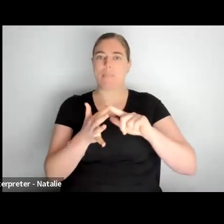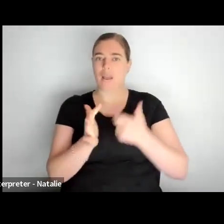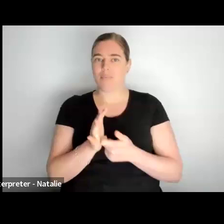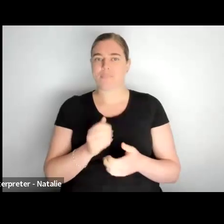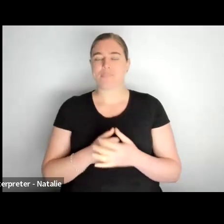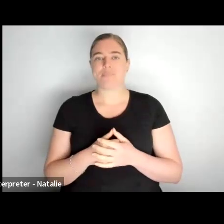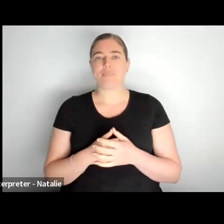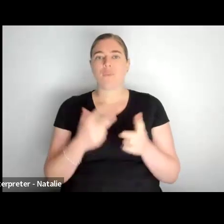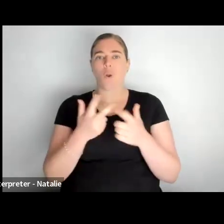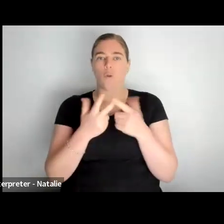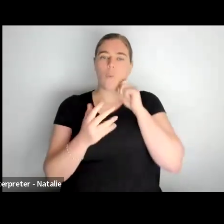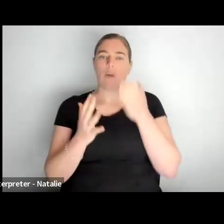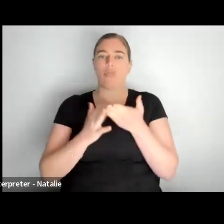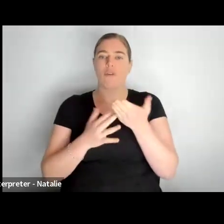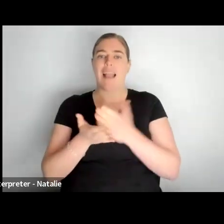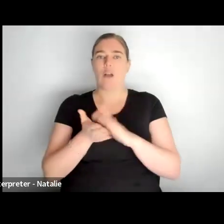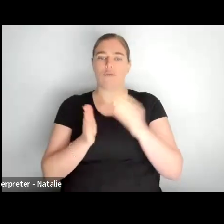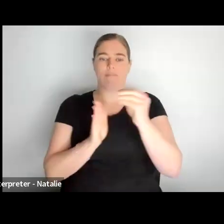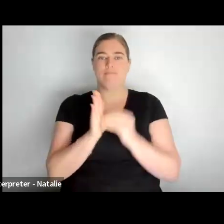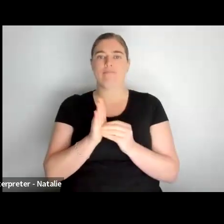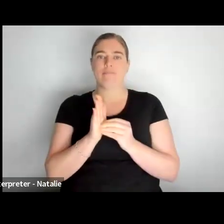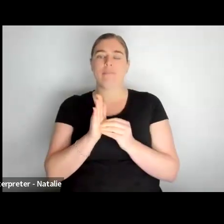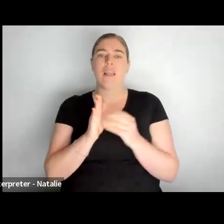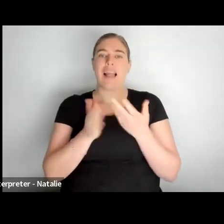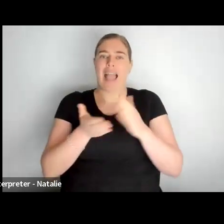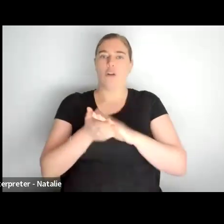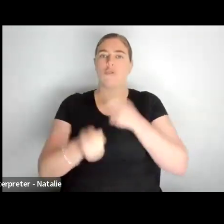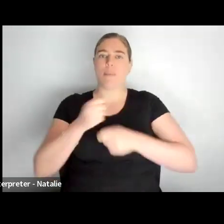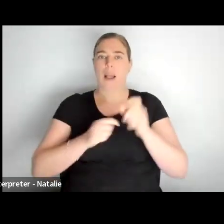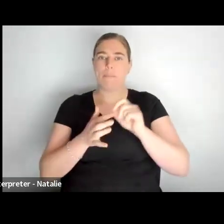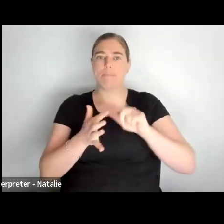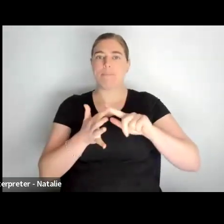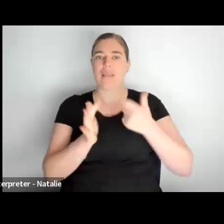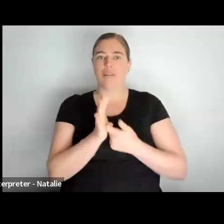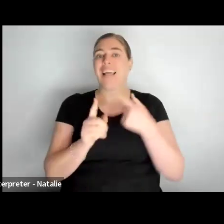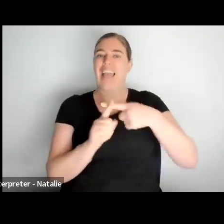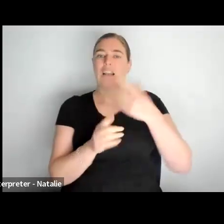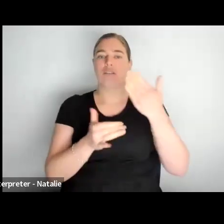to submit your application to become a peer and when you need to do that by.